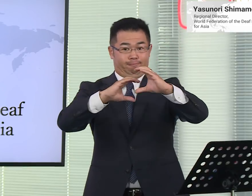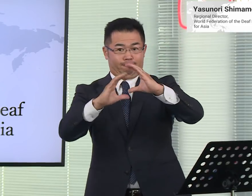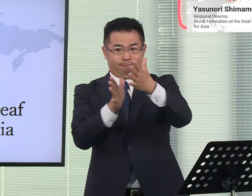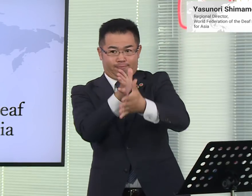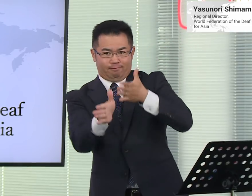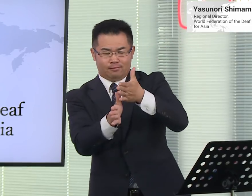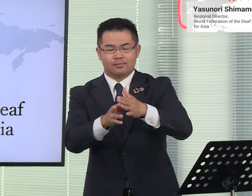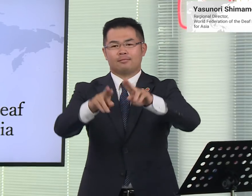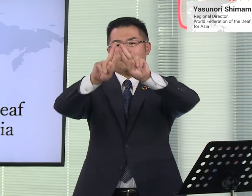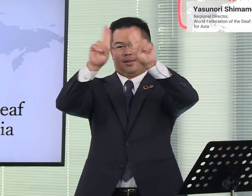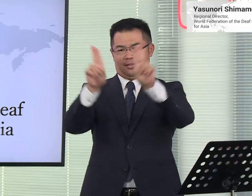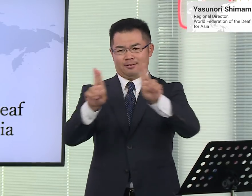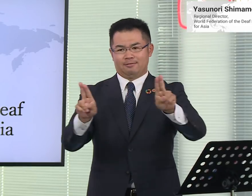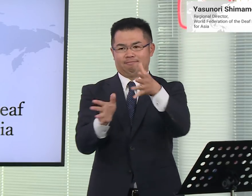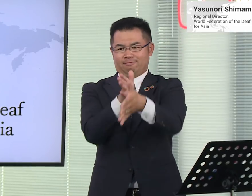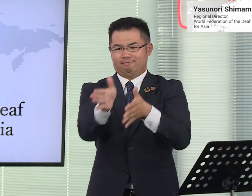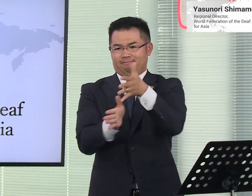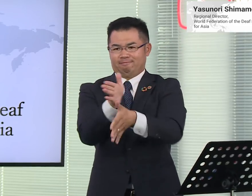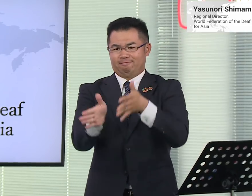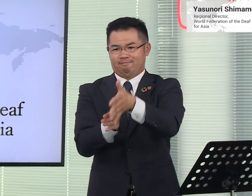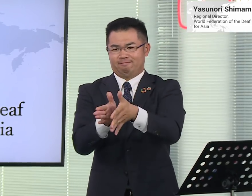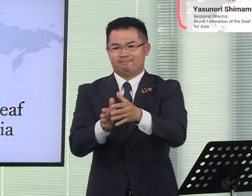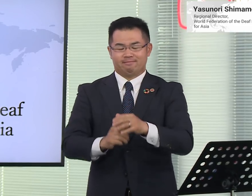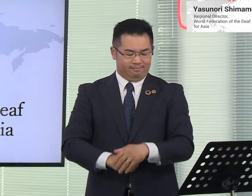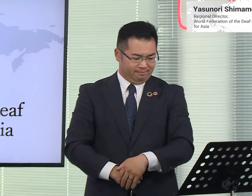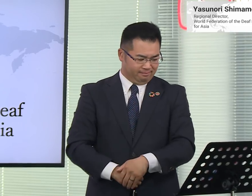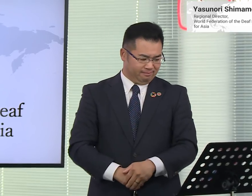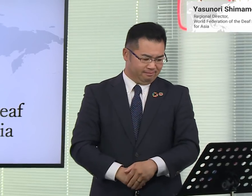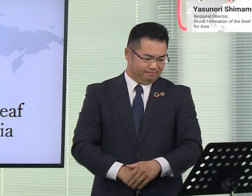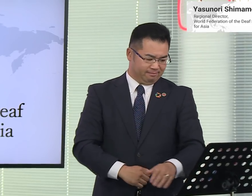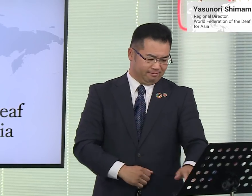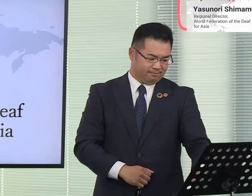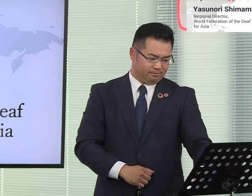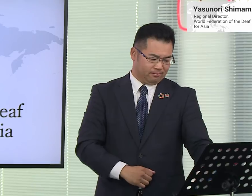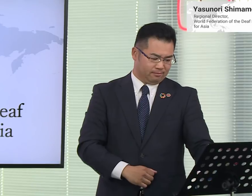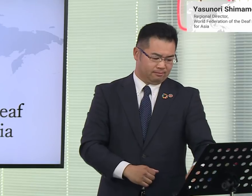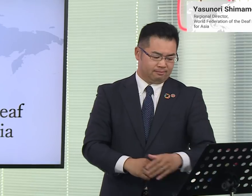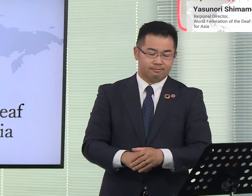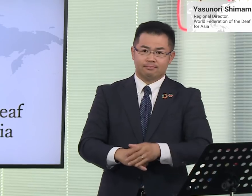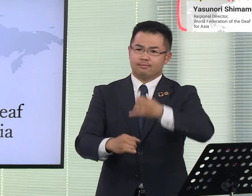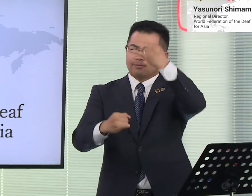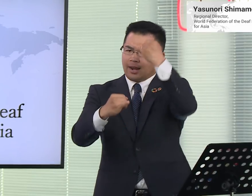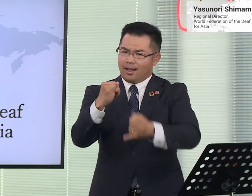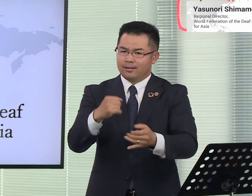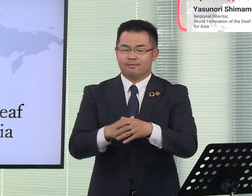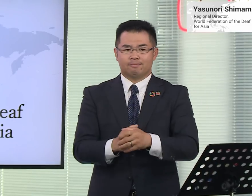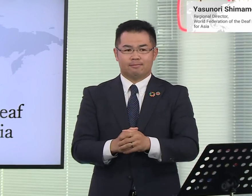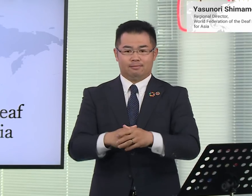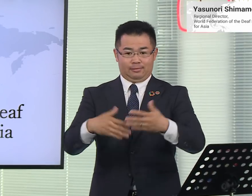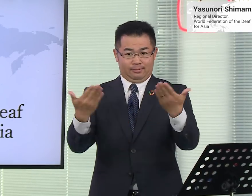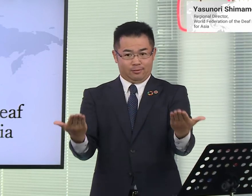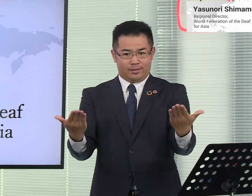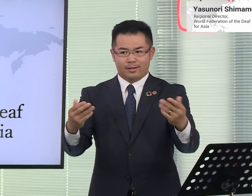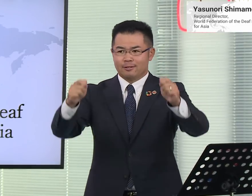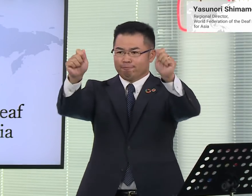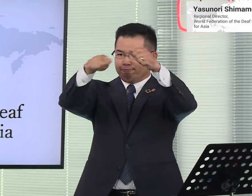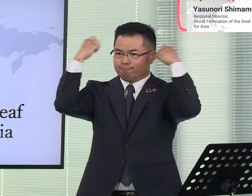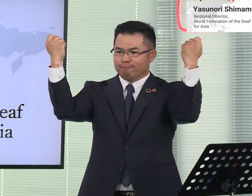attending, they usually communicate using the English spoken language in the same man they are -- same manner they will be using